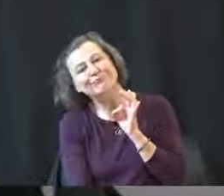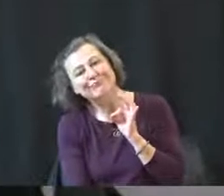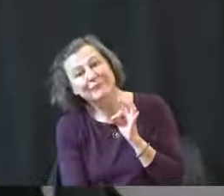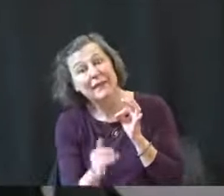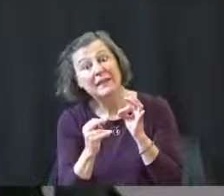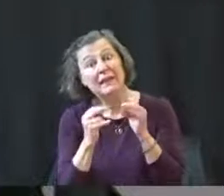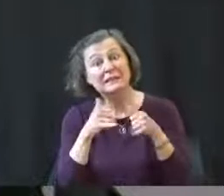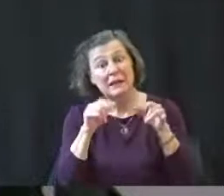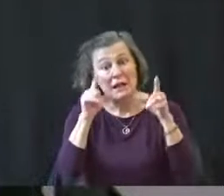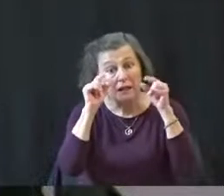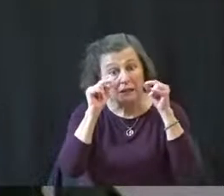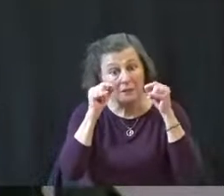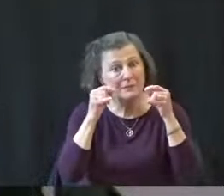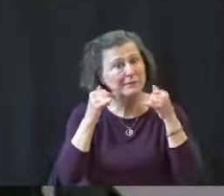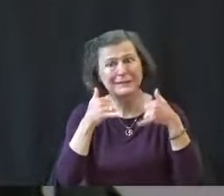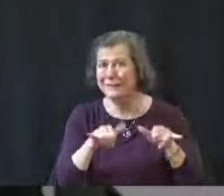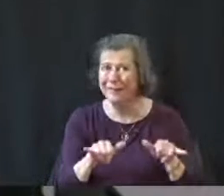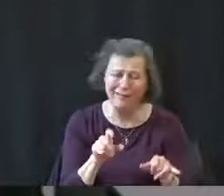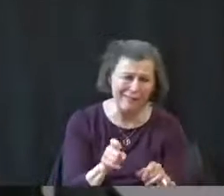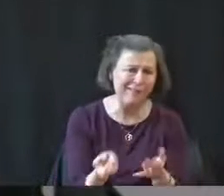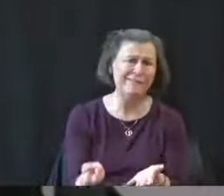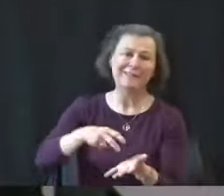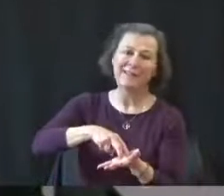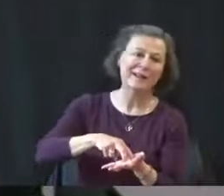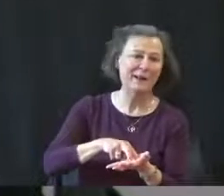I still have to get out of bed and although I don't feel like it